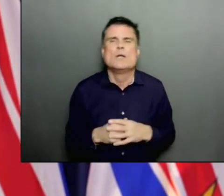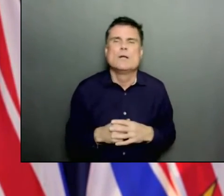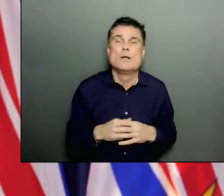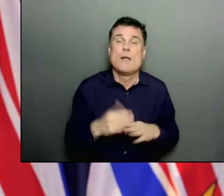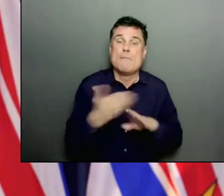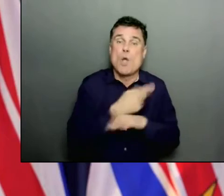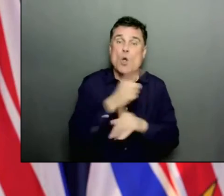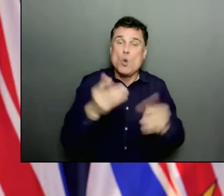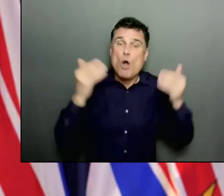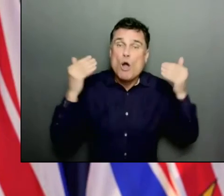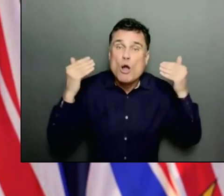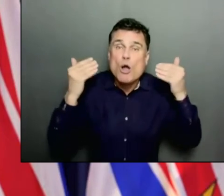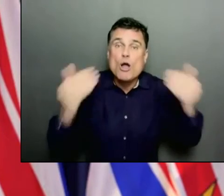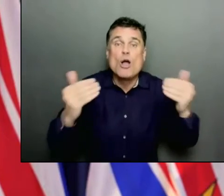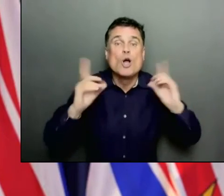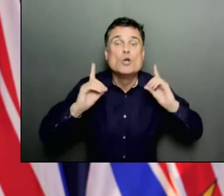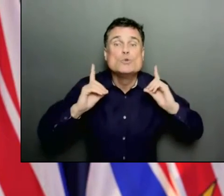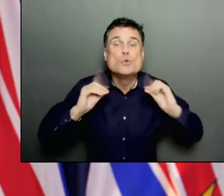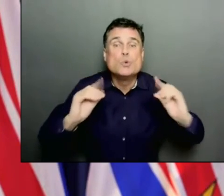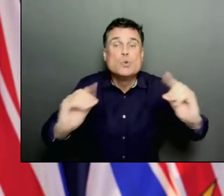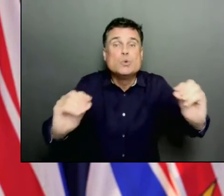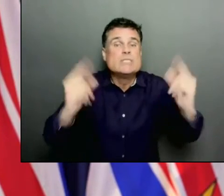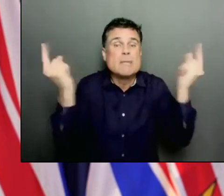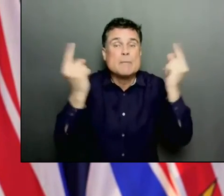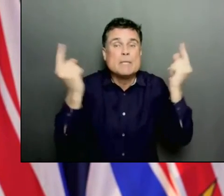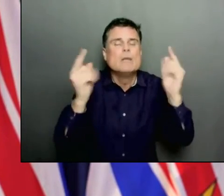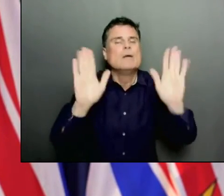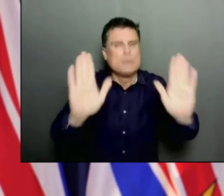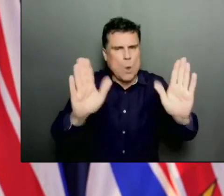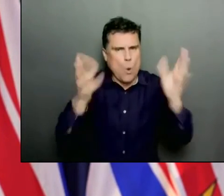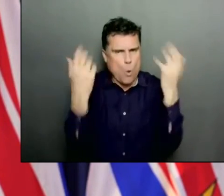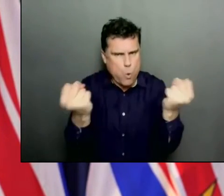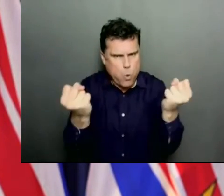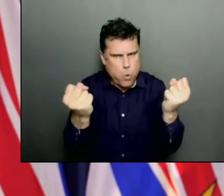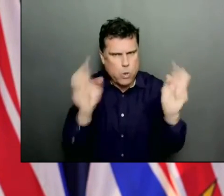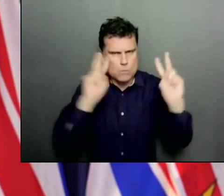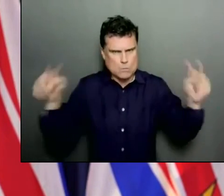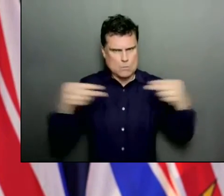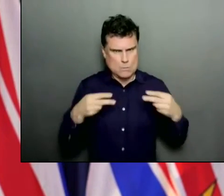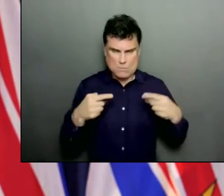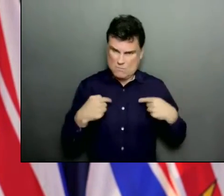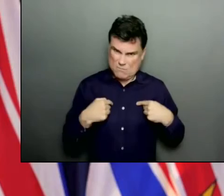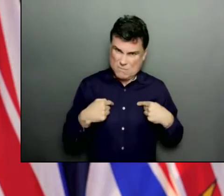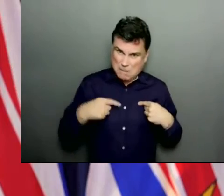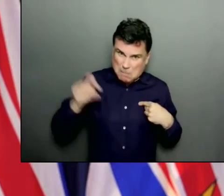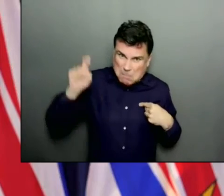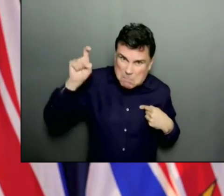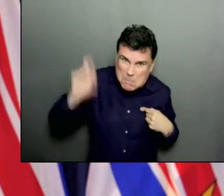having less social interaction in person and more social interaction virtually. In other words,